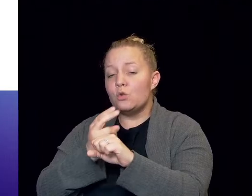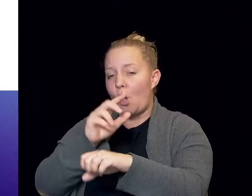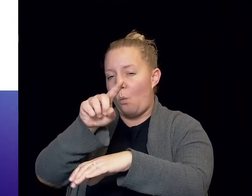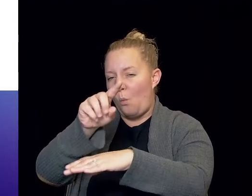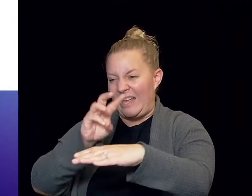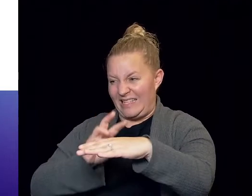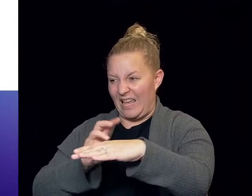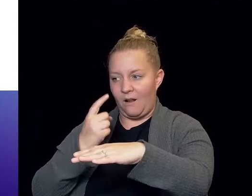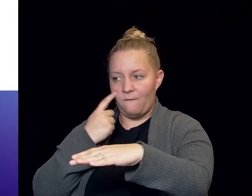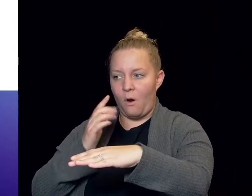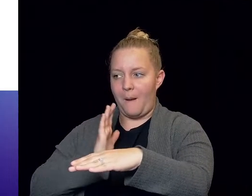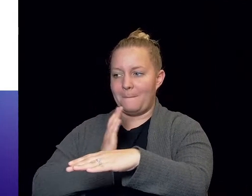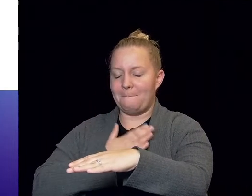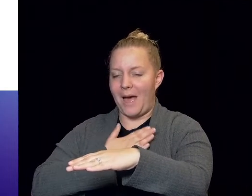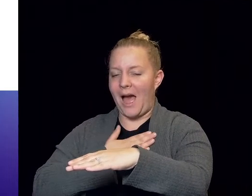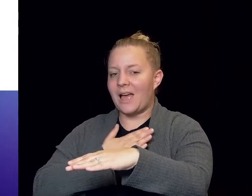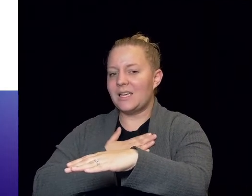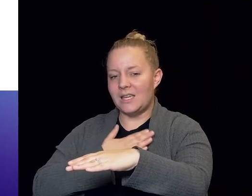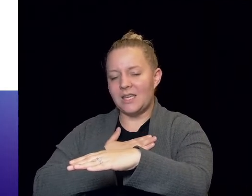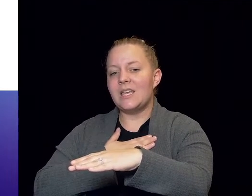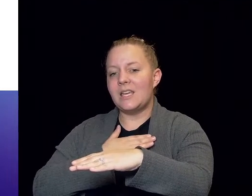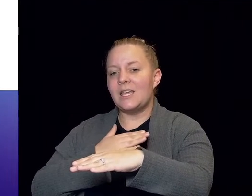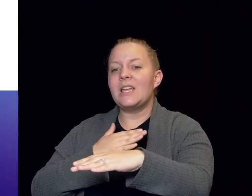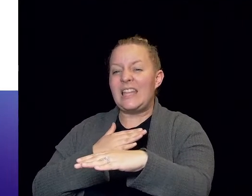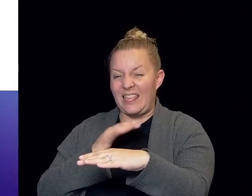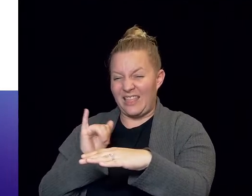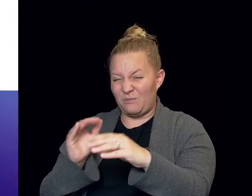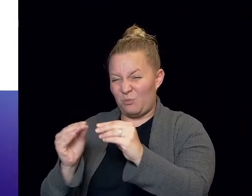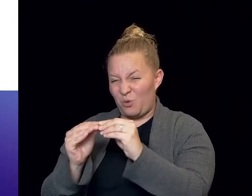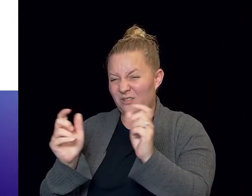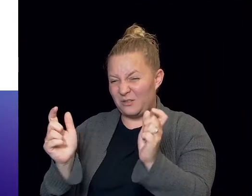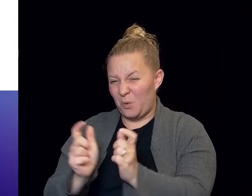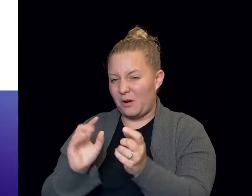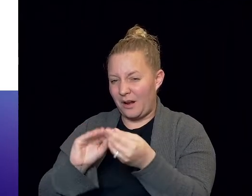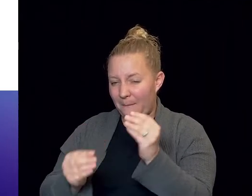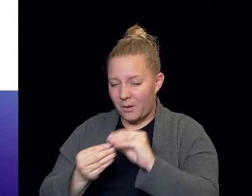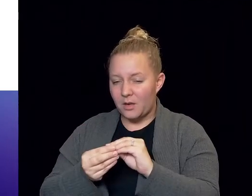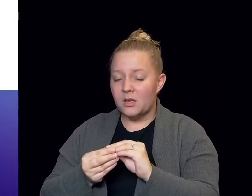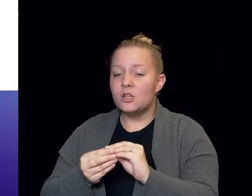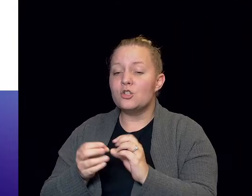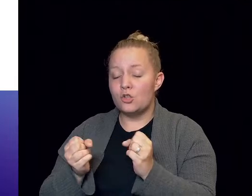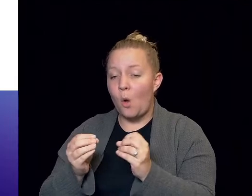with much smaller numbers, which is nice. So my 1 goes inside, my 6 goes on the outside.